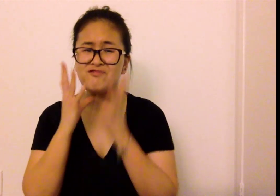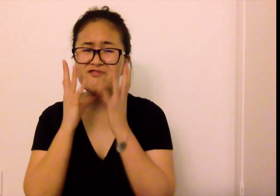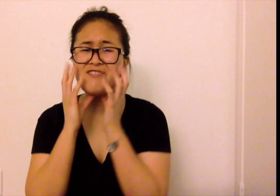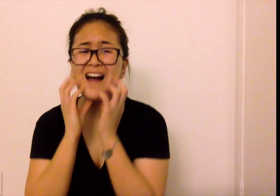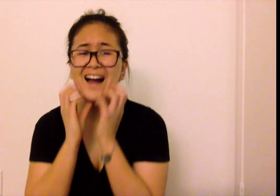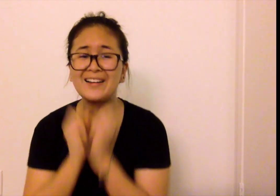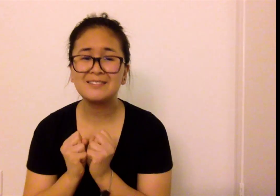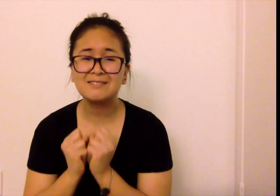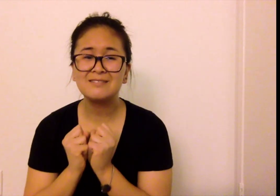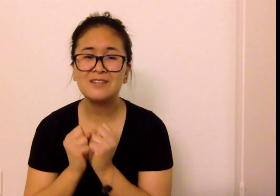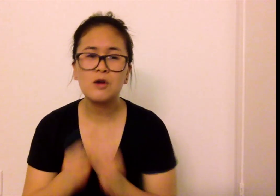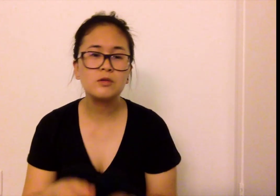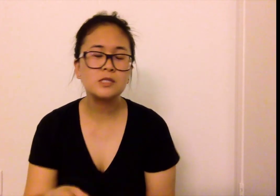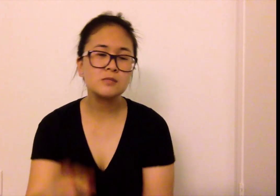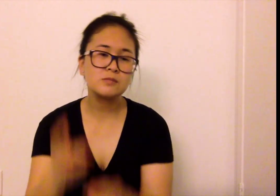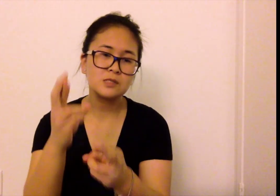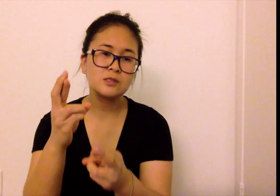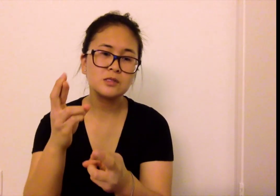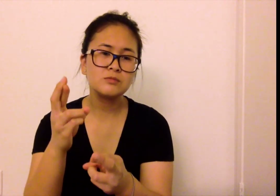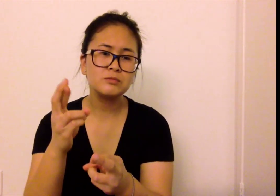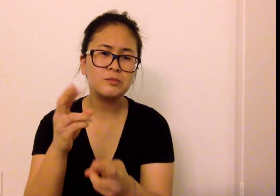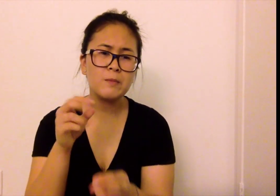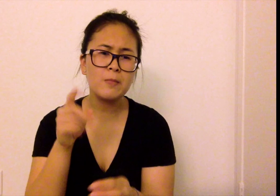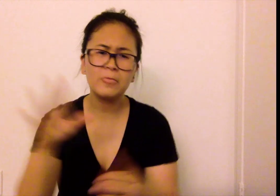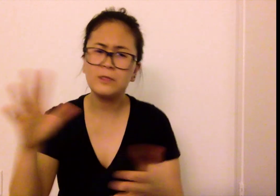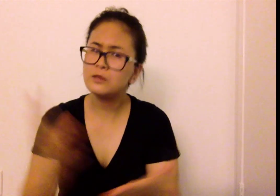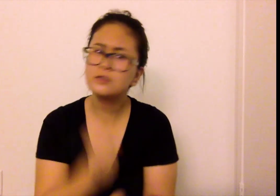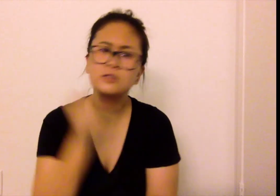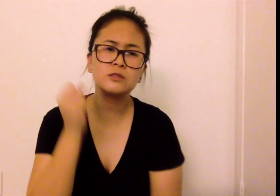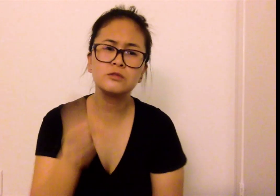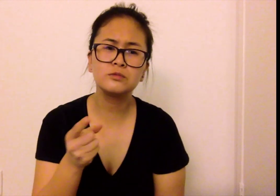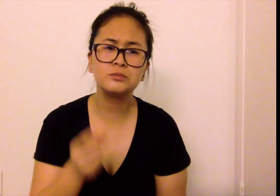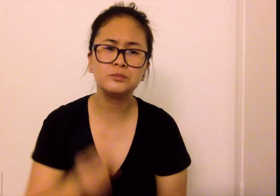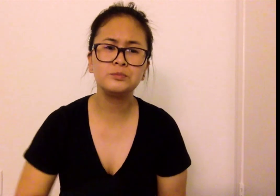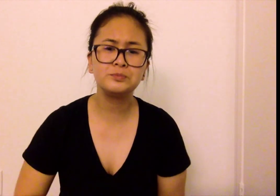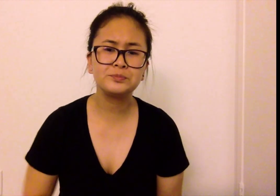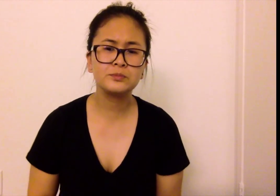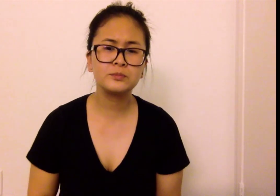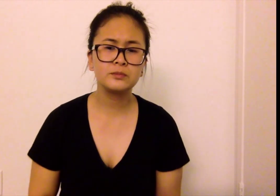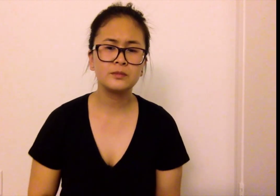you are to be valued, respected, undeniably,